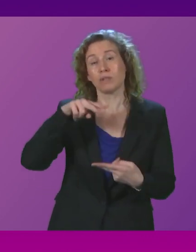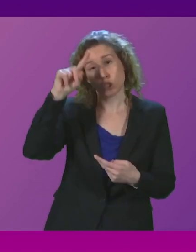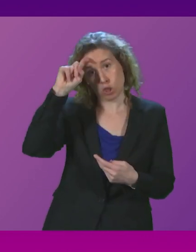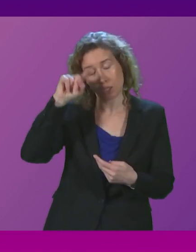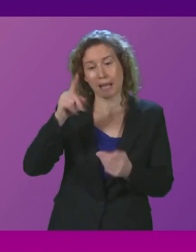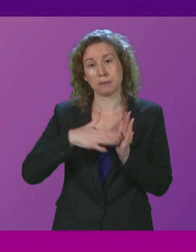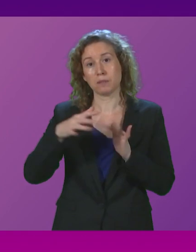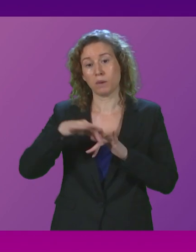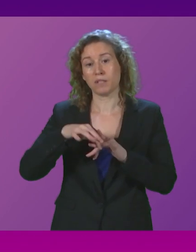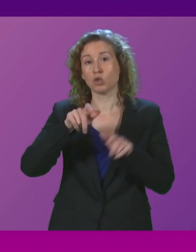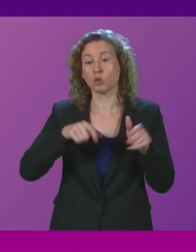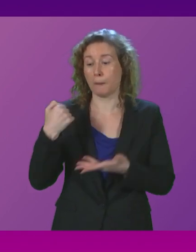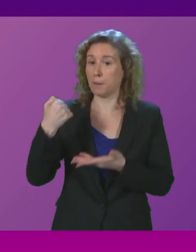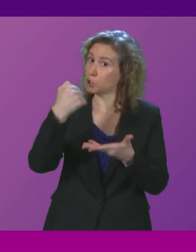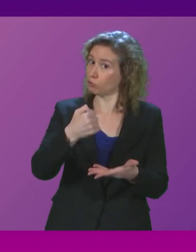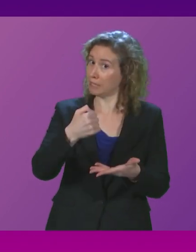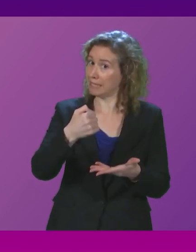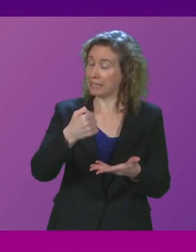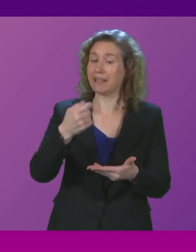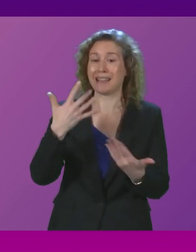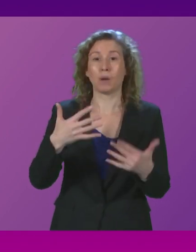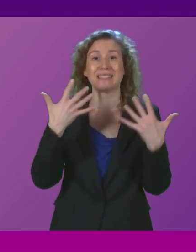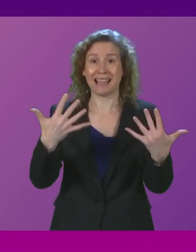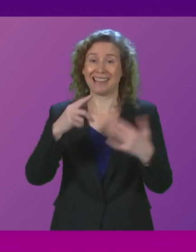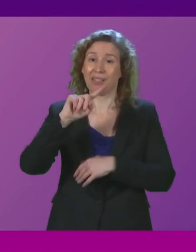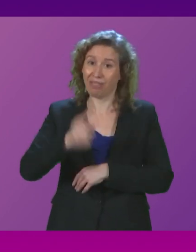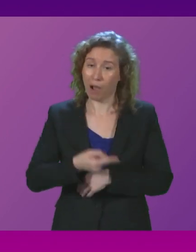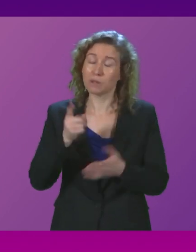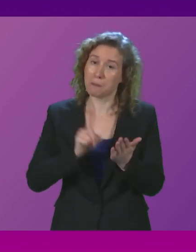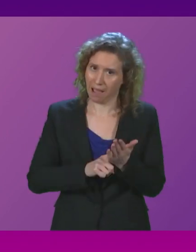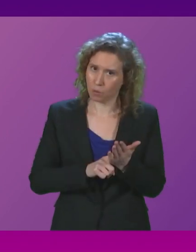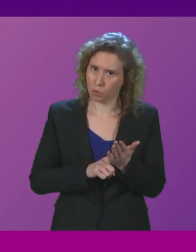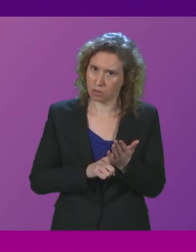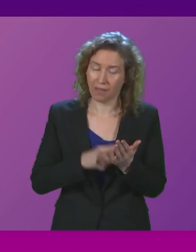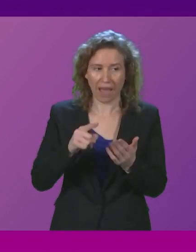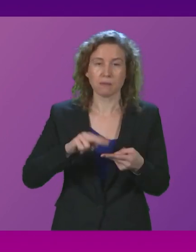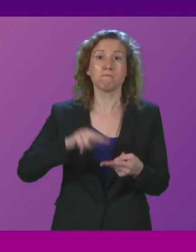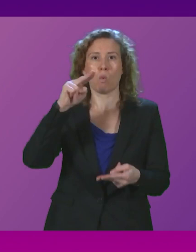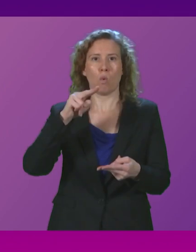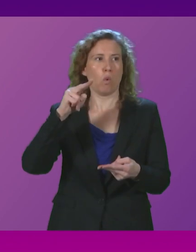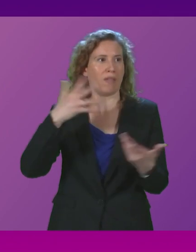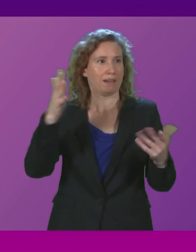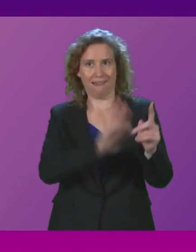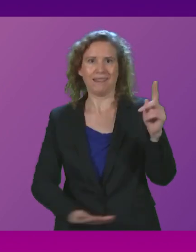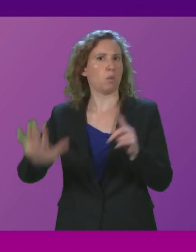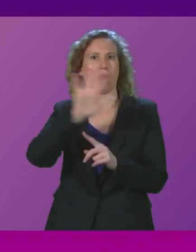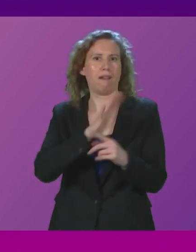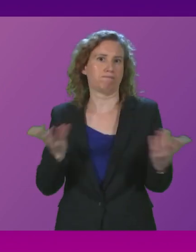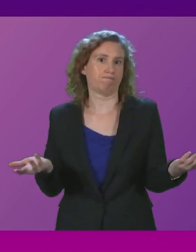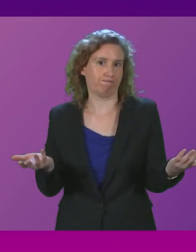midwifery student bursary to £10,000—that is higher than it is anywhere else in the